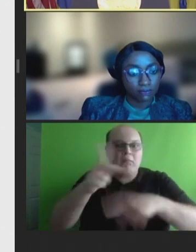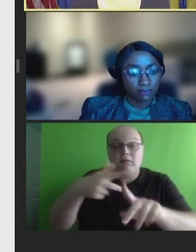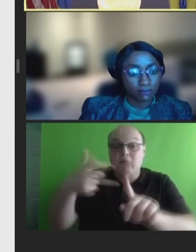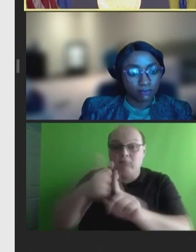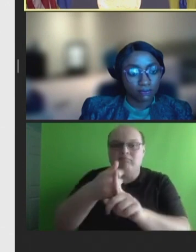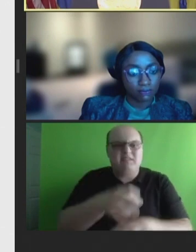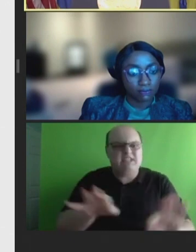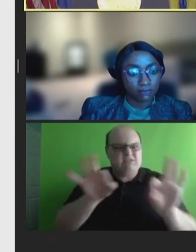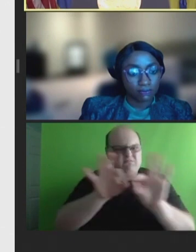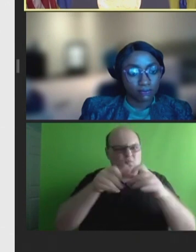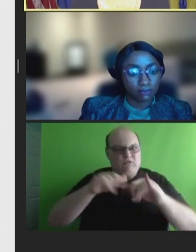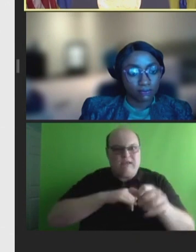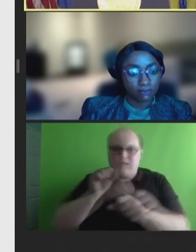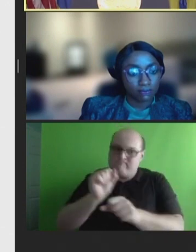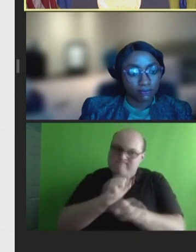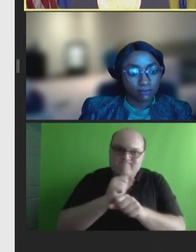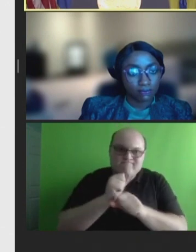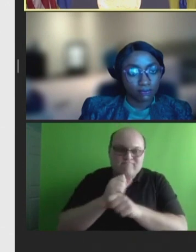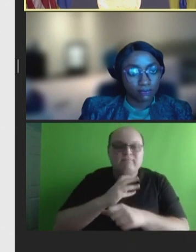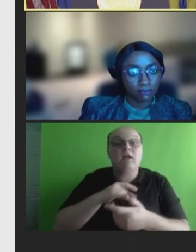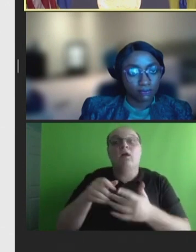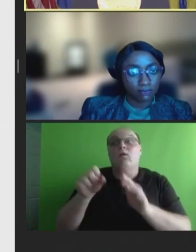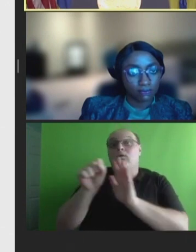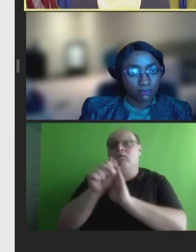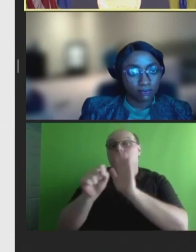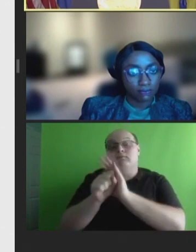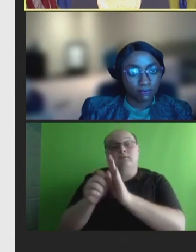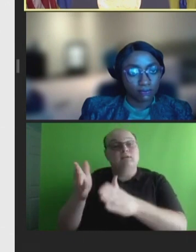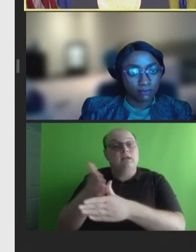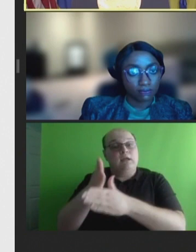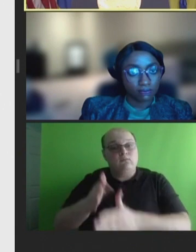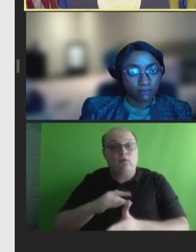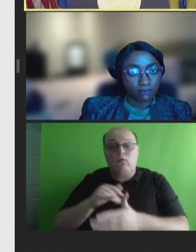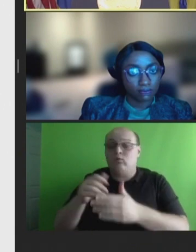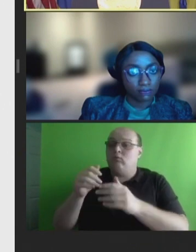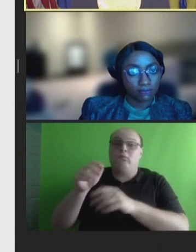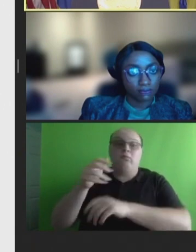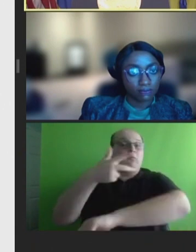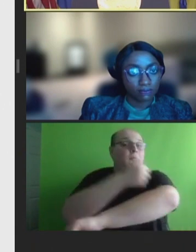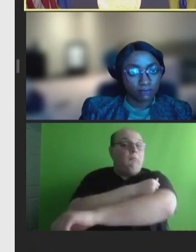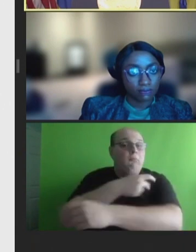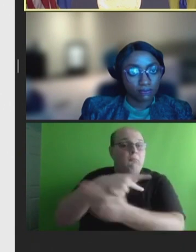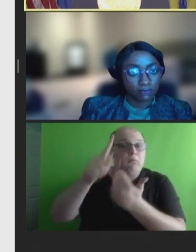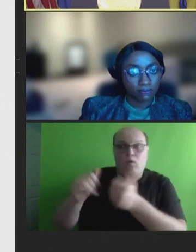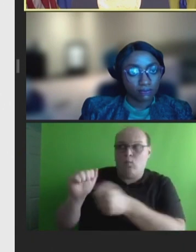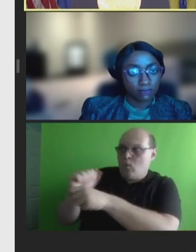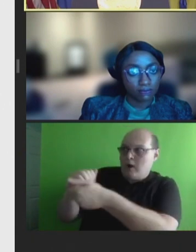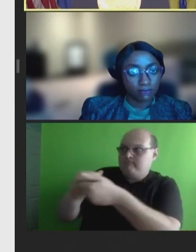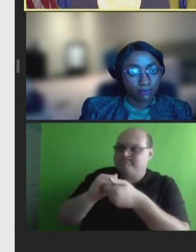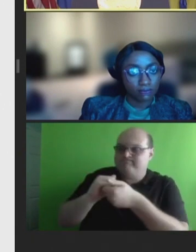We are working with our state partners and immunization programs to look at, you know,